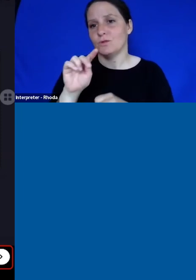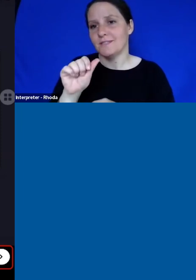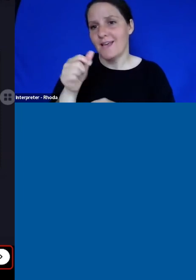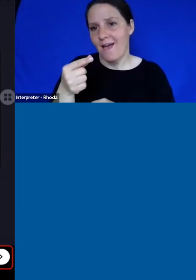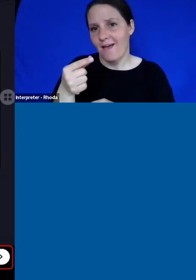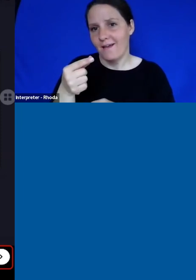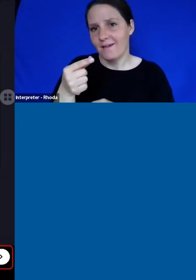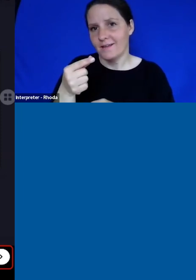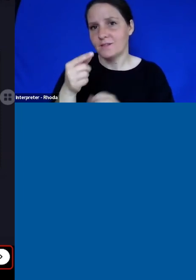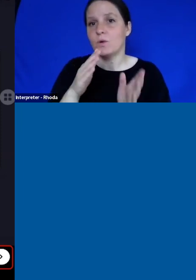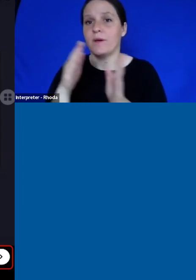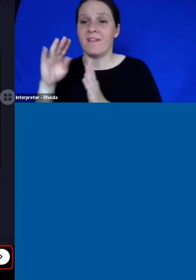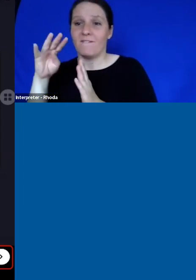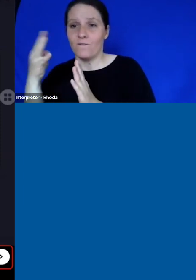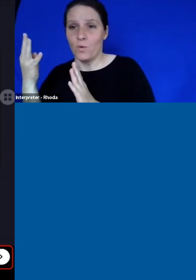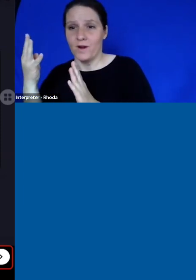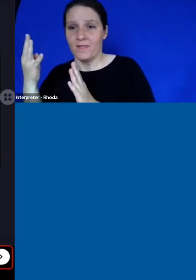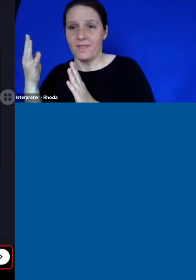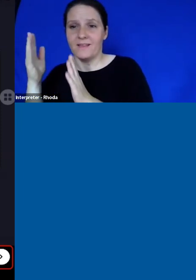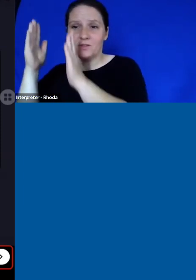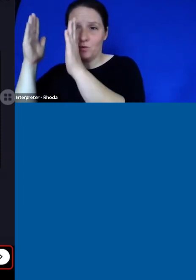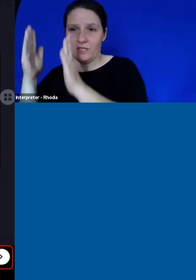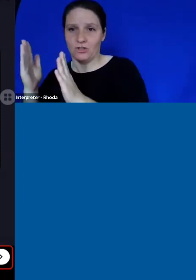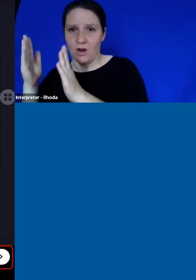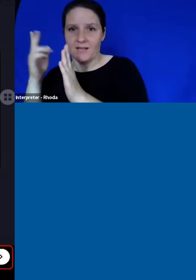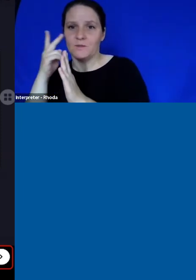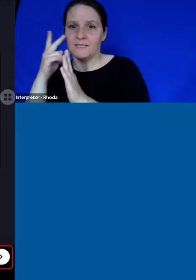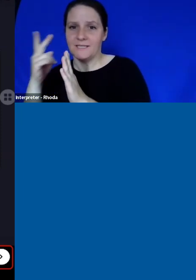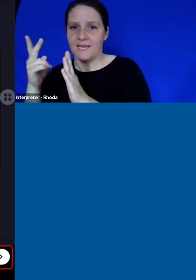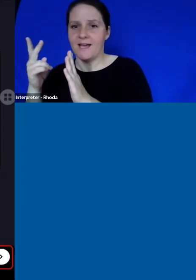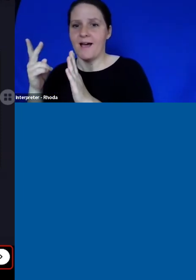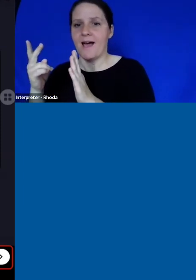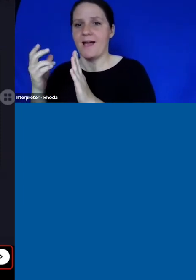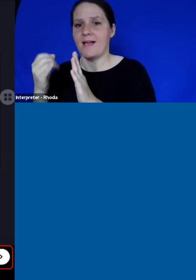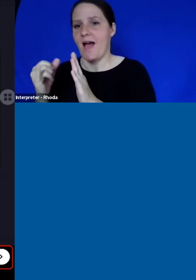you'll see that I've highlighted that little text that I made with oddi.jessica